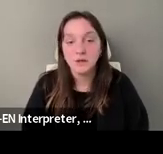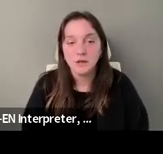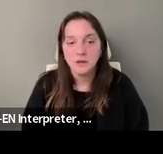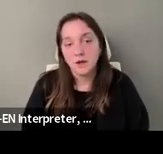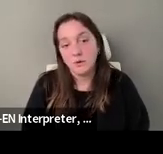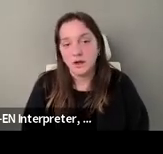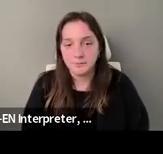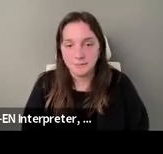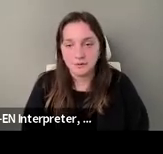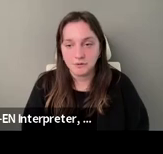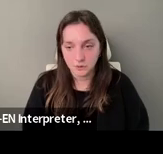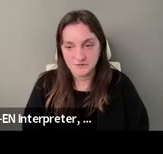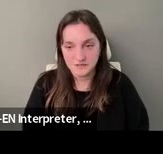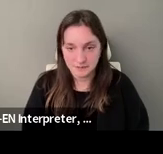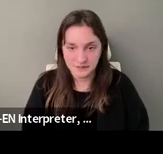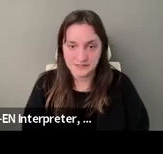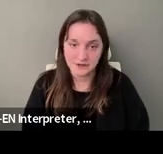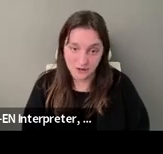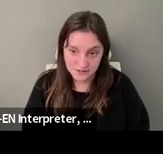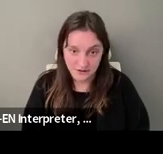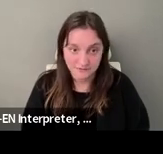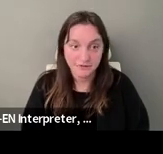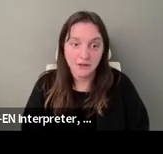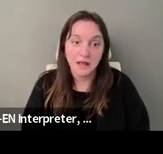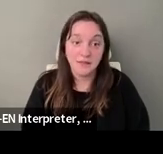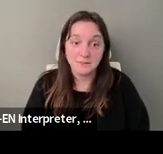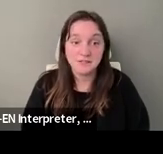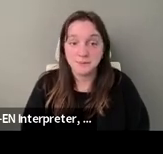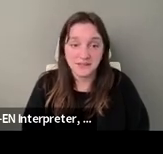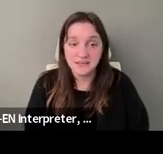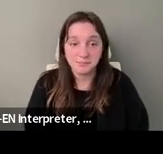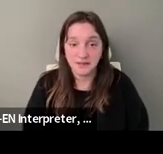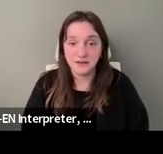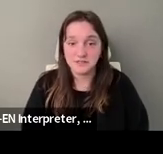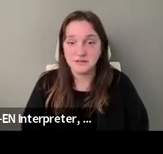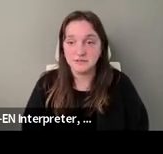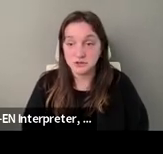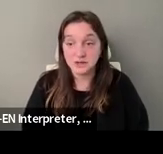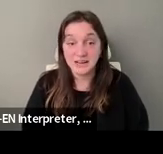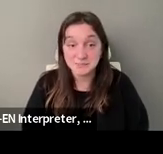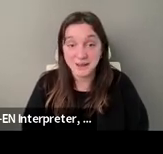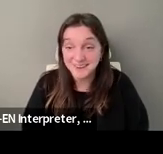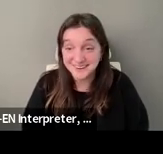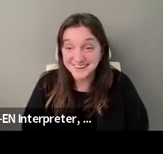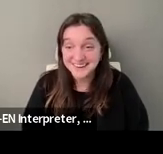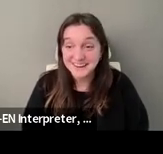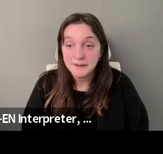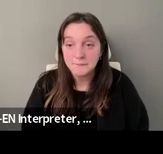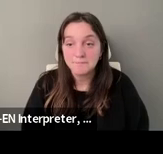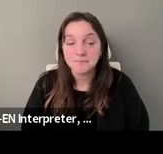And that means their ability to plan or see a future is impaired. That means that they can't make decisions the way